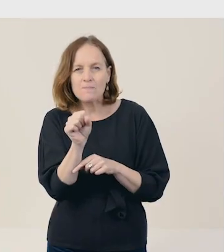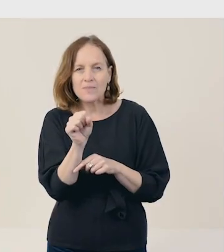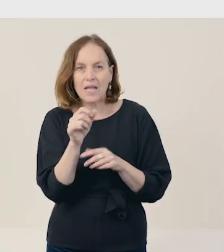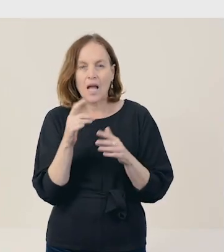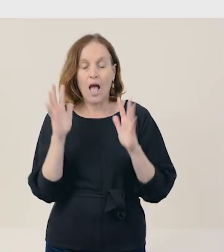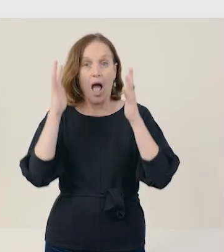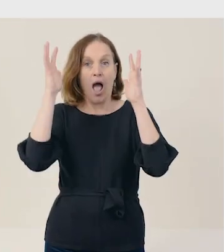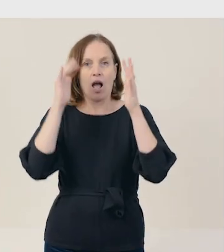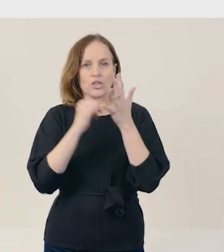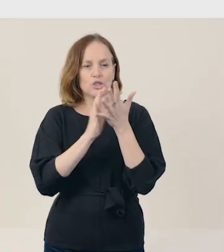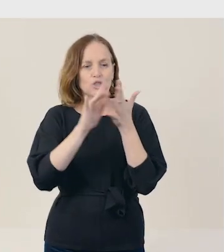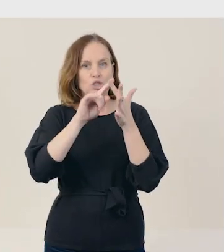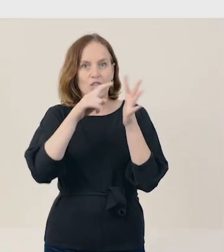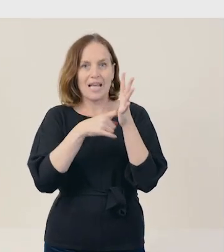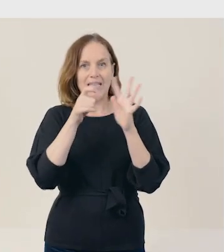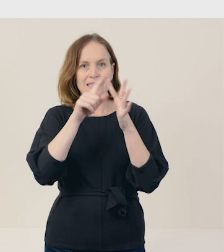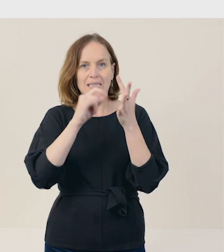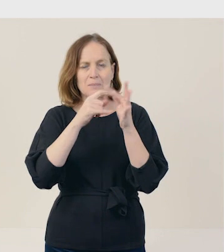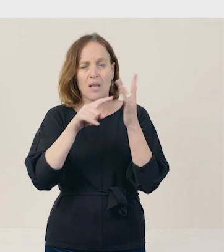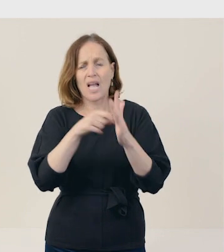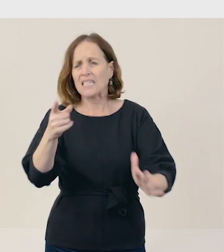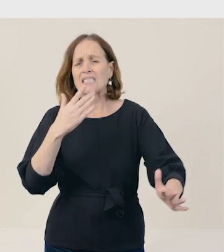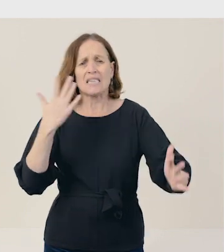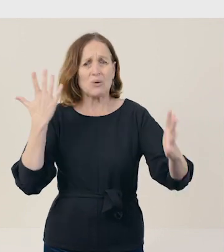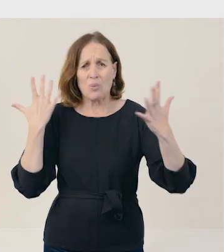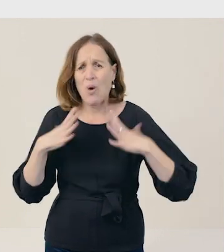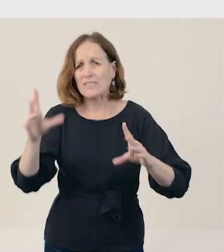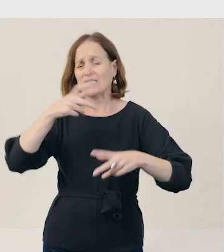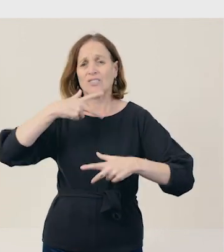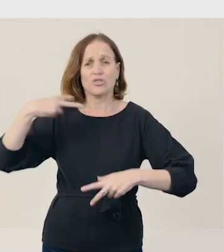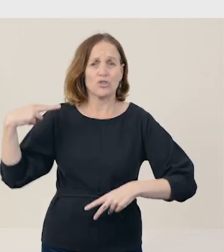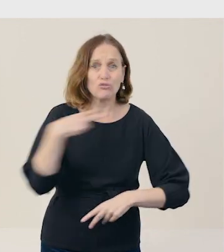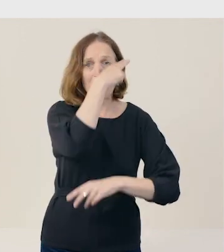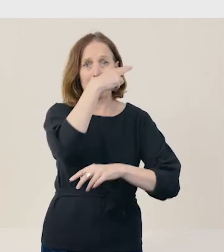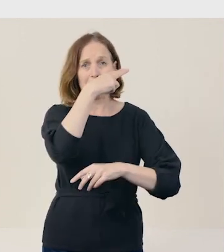The words 'in sheer despair' suggest he is desperate to have his beard trimmed.